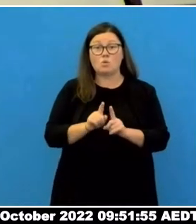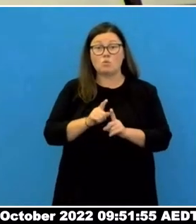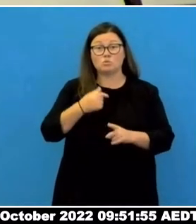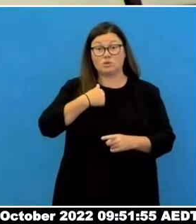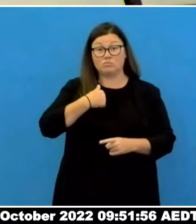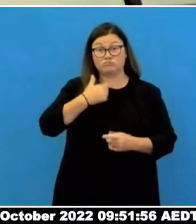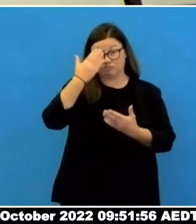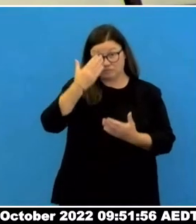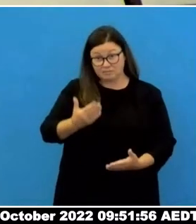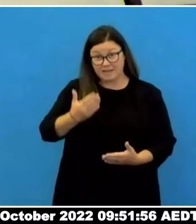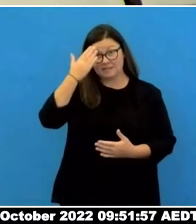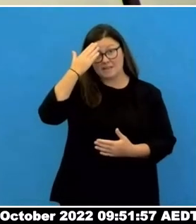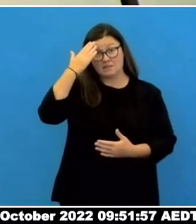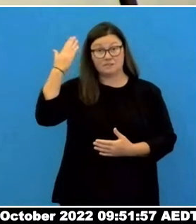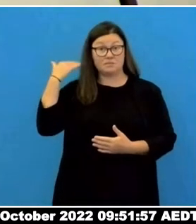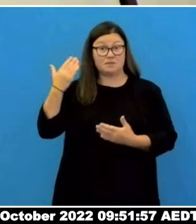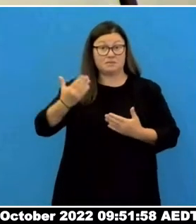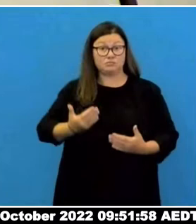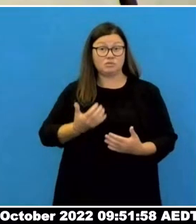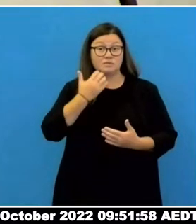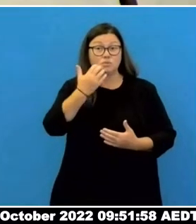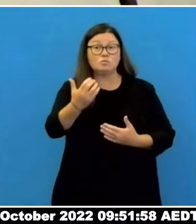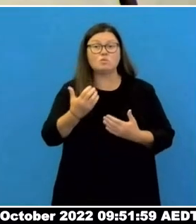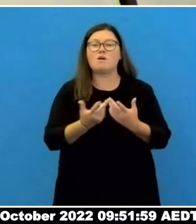and emerging of other communities who may be here today